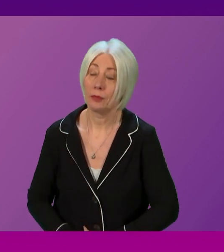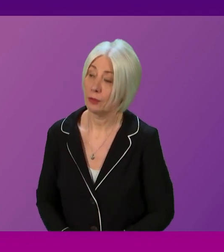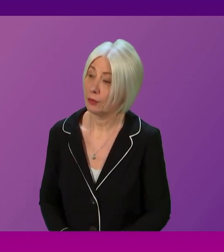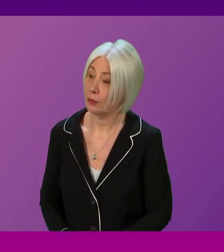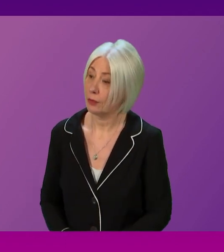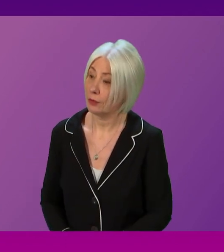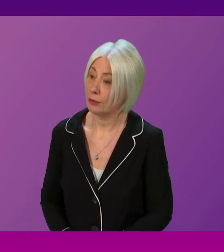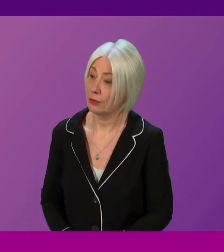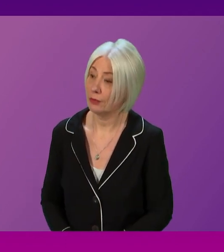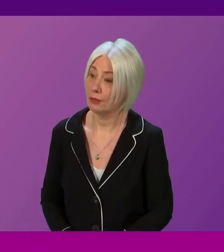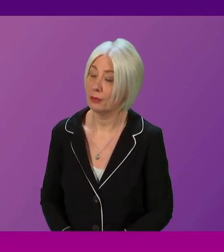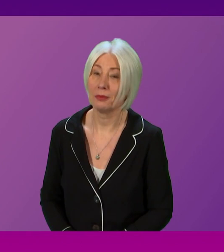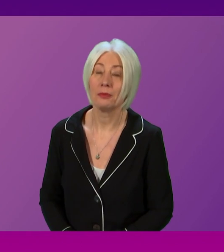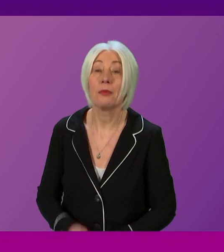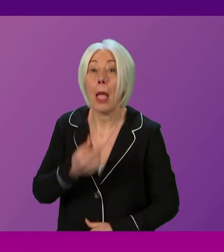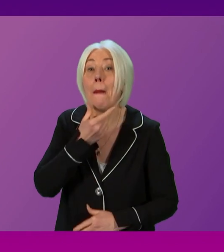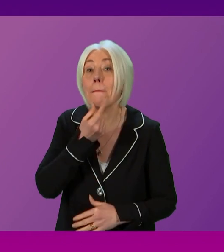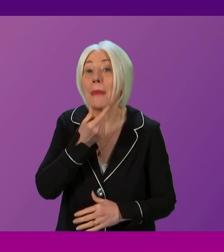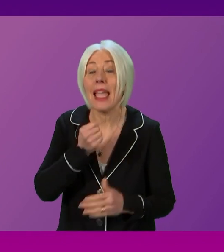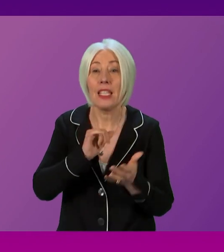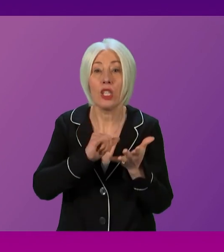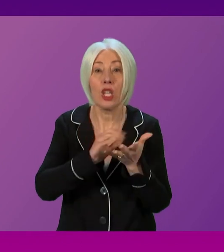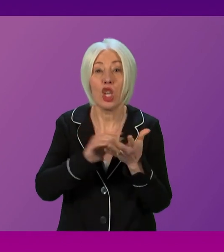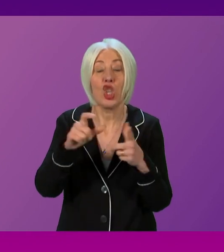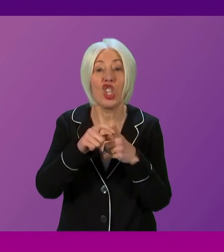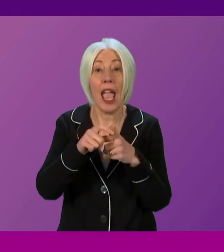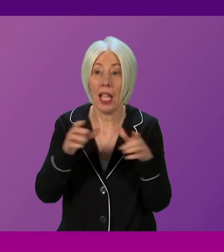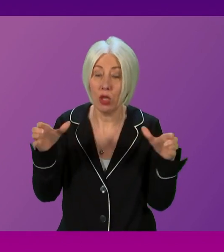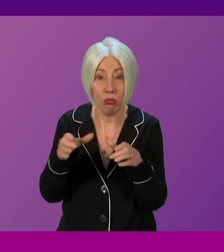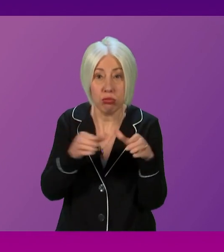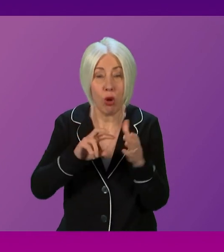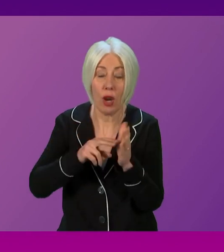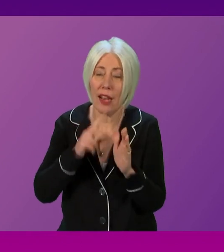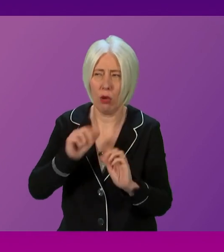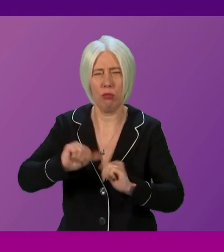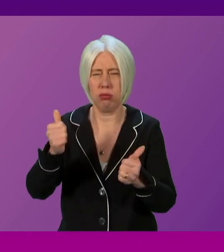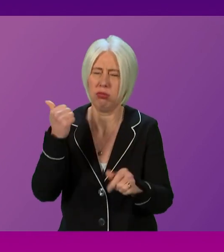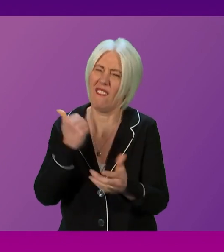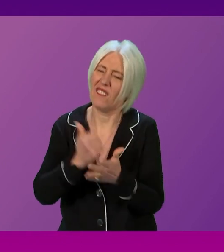The men’s shed movement does fantastic work—I associate myself with Liam McArthur’s comments